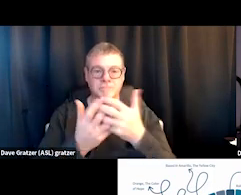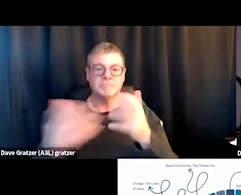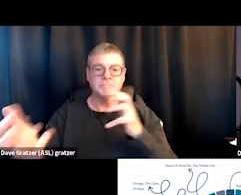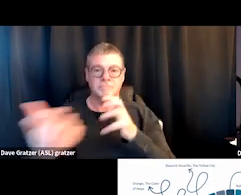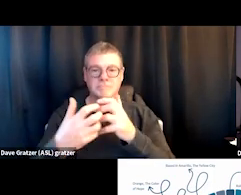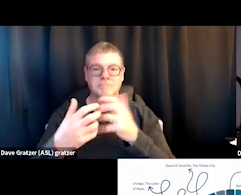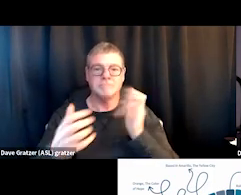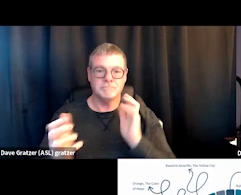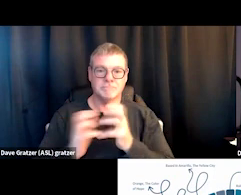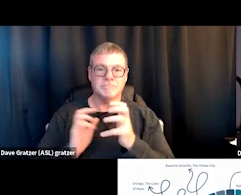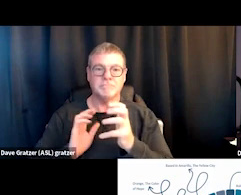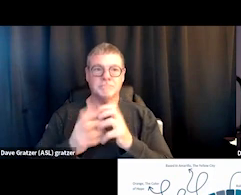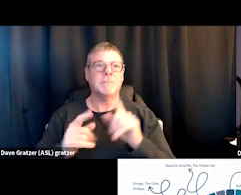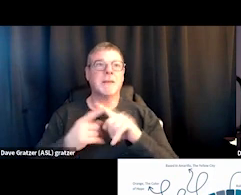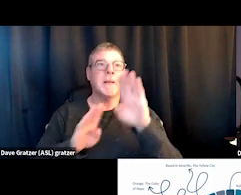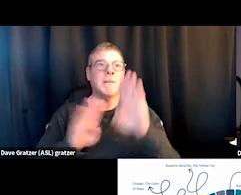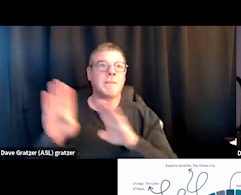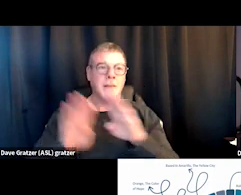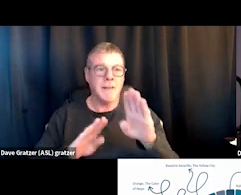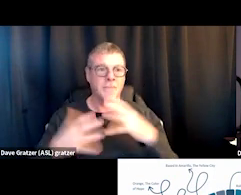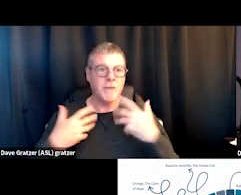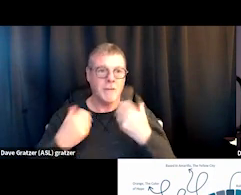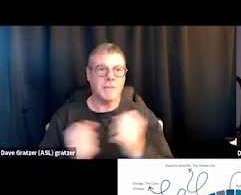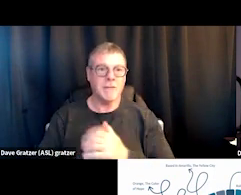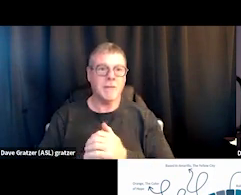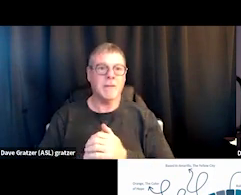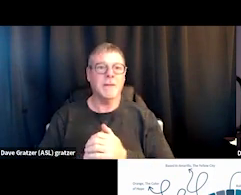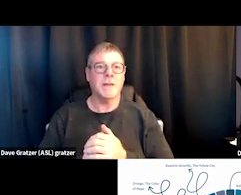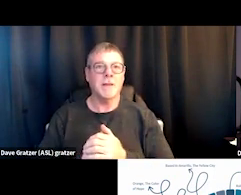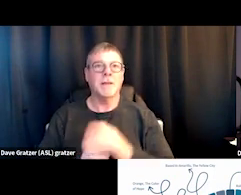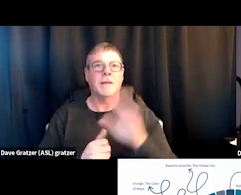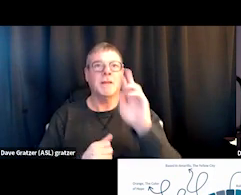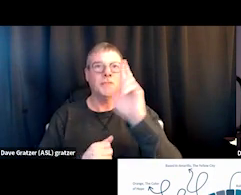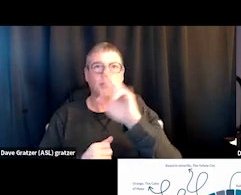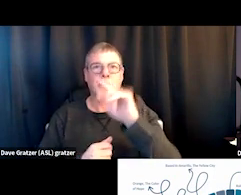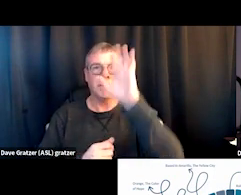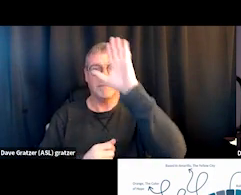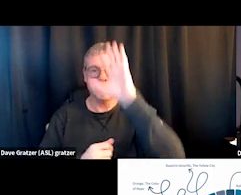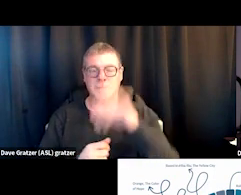so that we have these behavioral healthcare services in the upper right, which is basically outpatient,